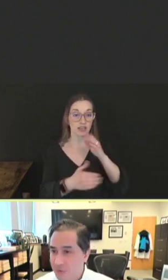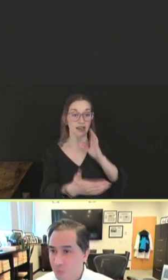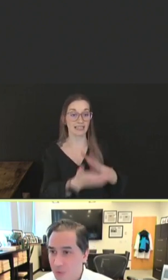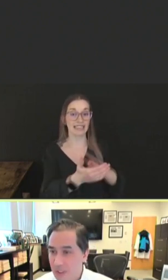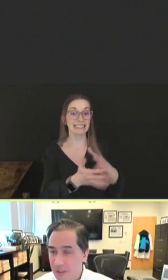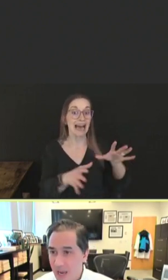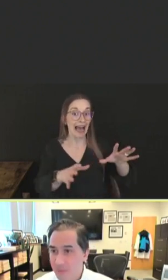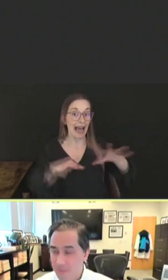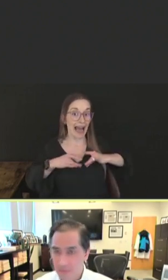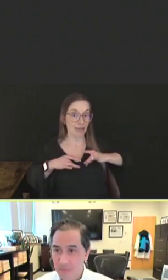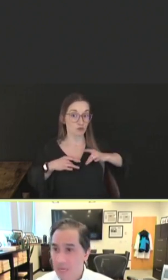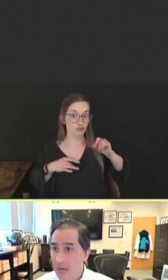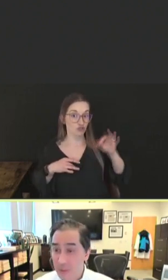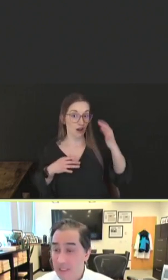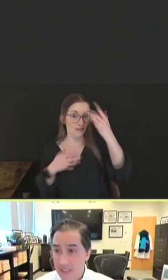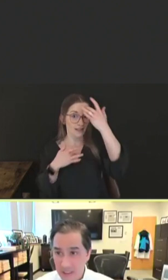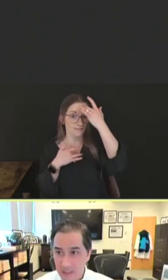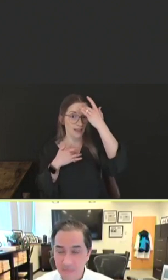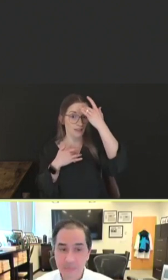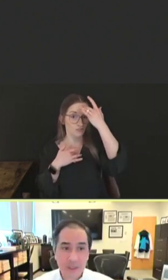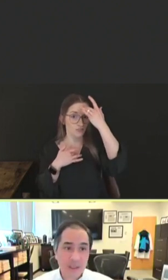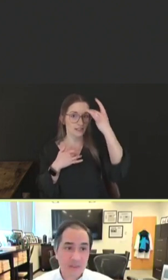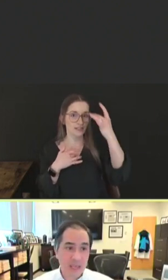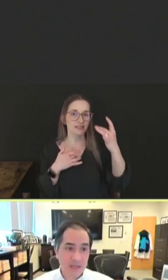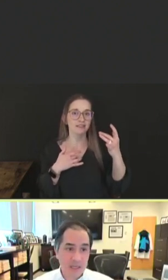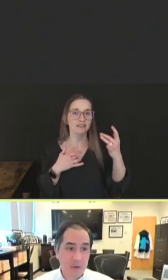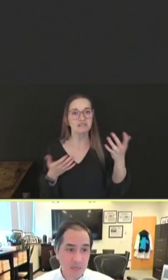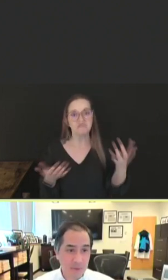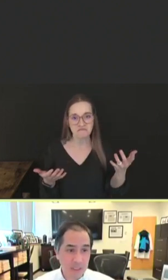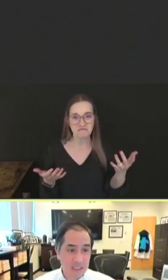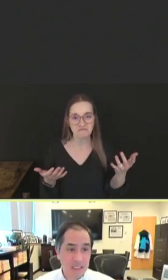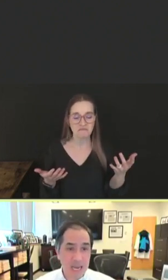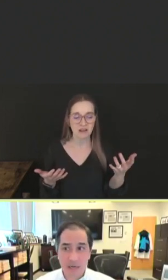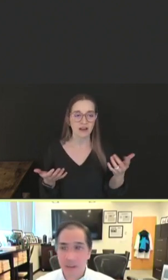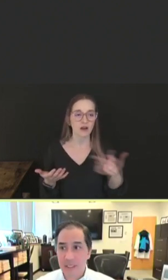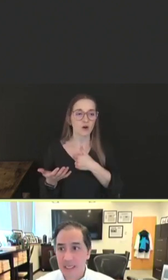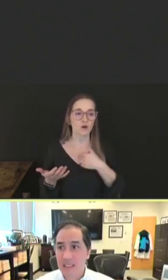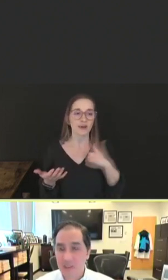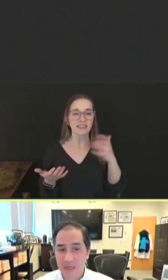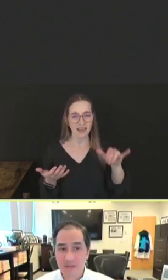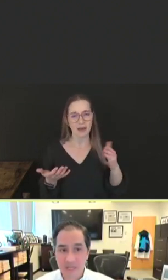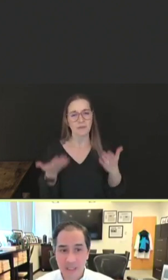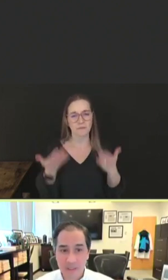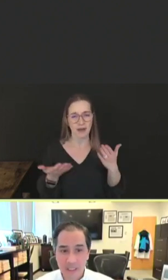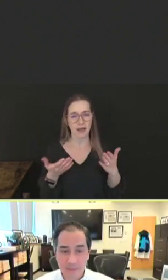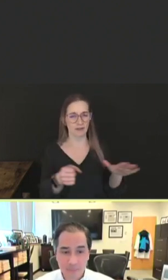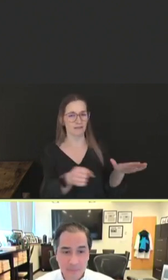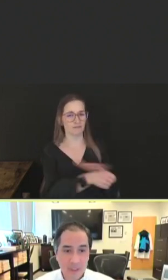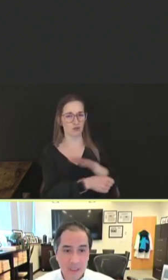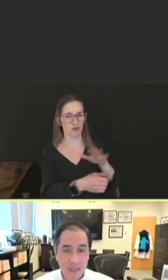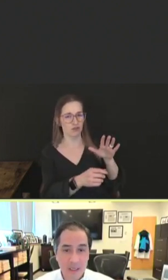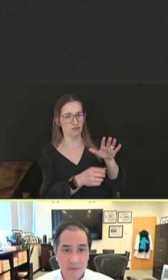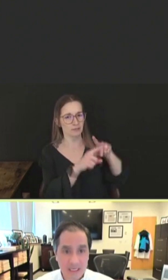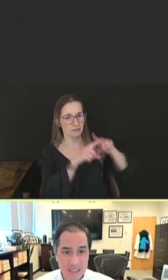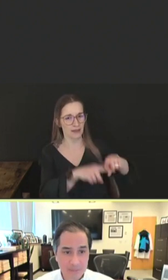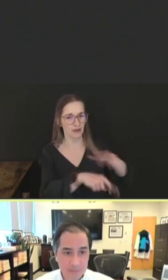is really not -- not really seen, then it might be entirely an antibody phenomenon. Next slide.